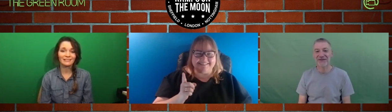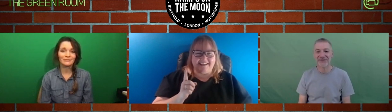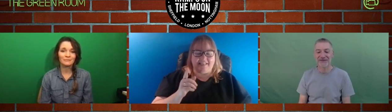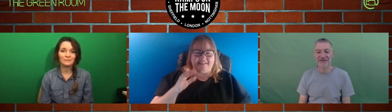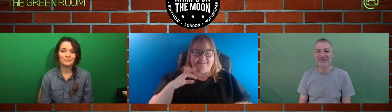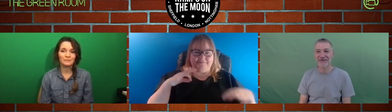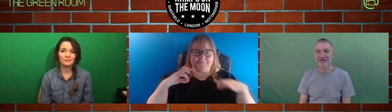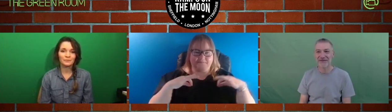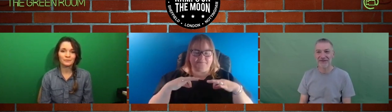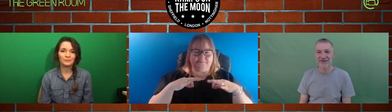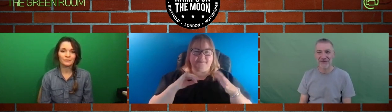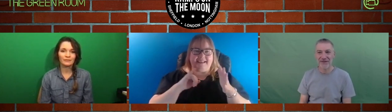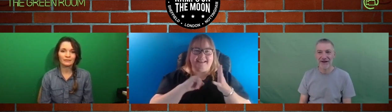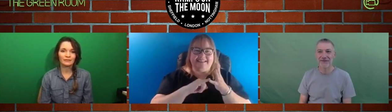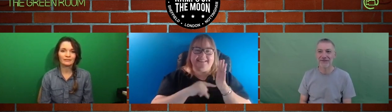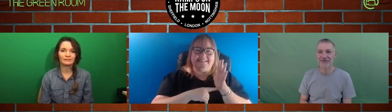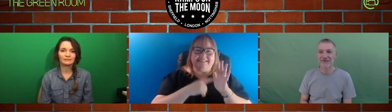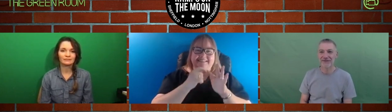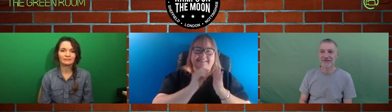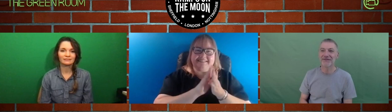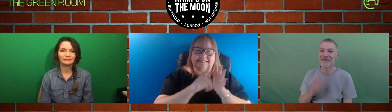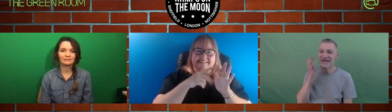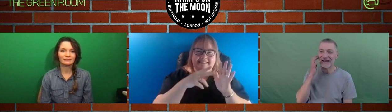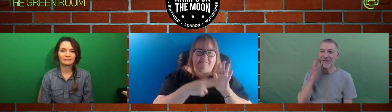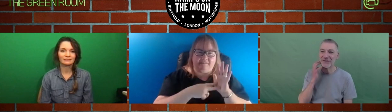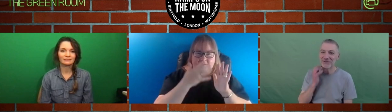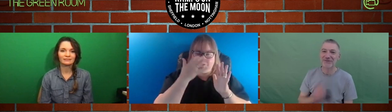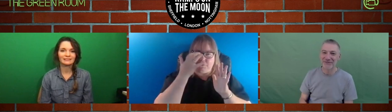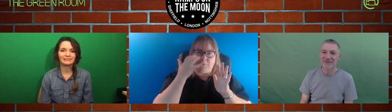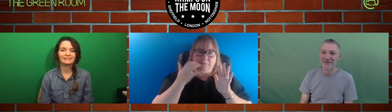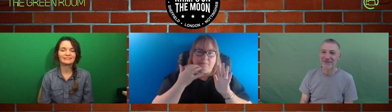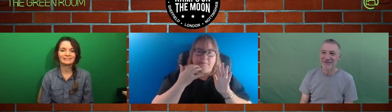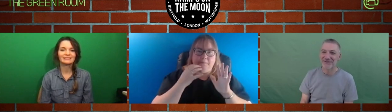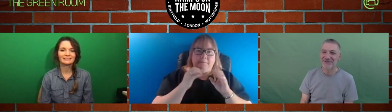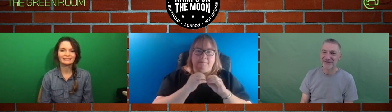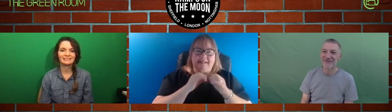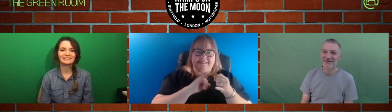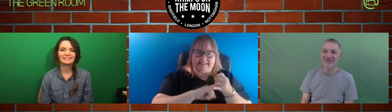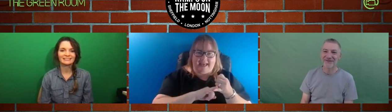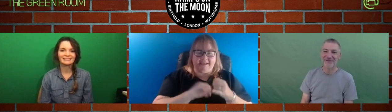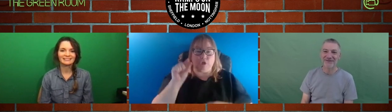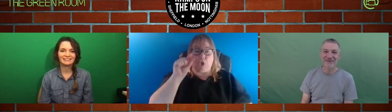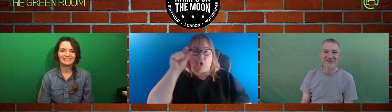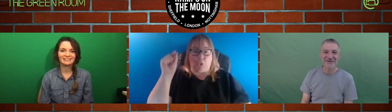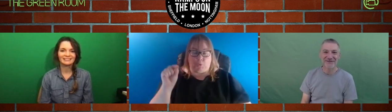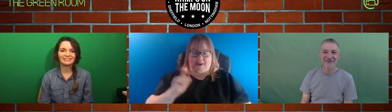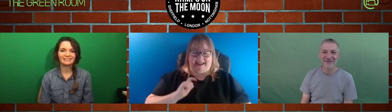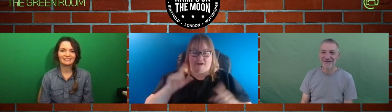played Bill Sikes and Luna, Rebekah's character where you just had this